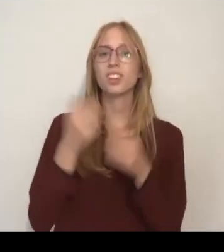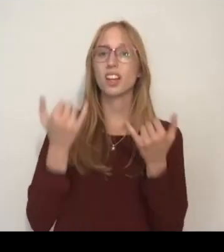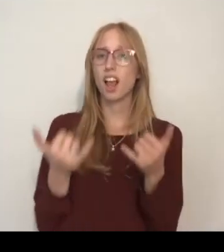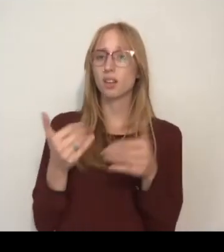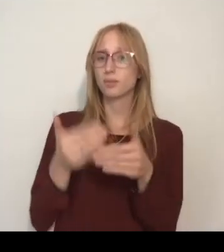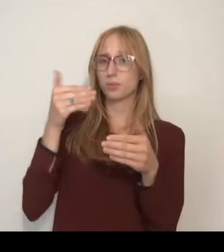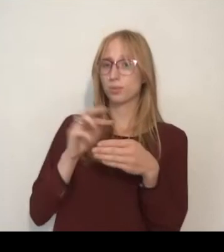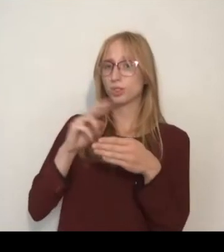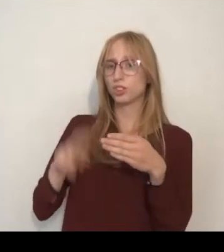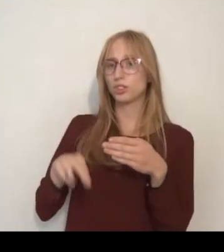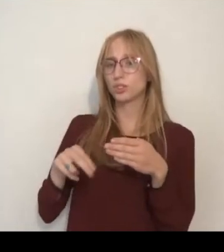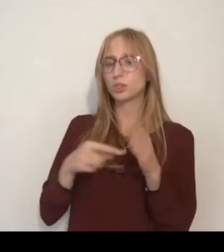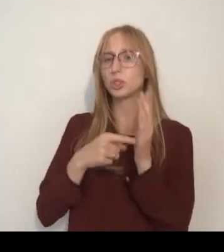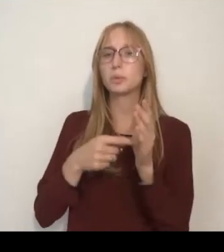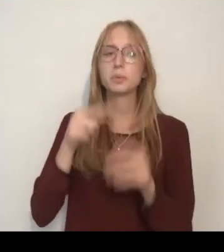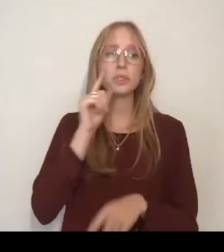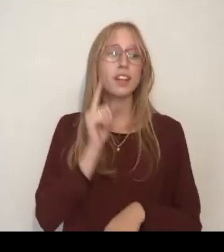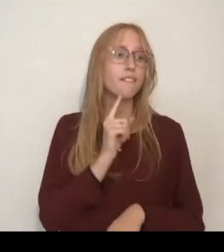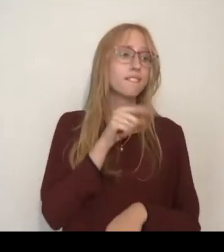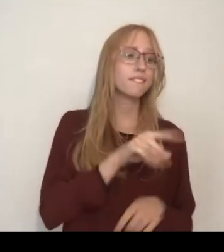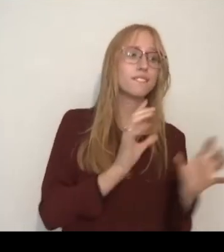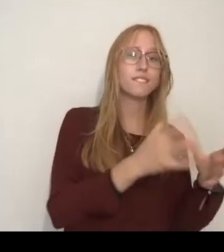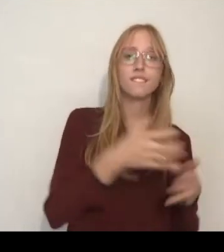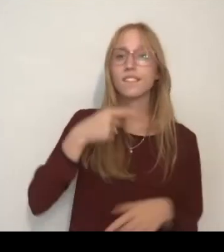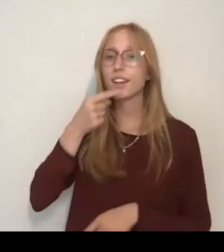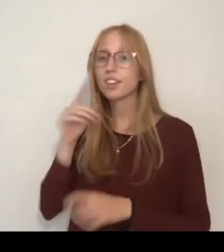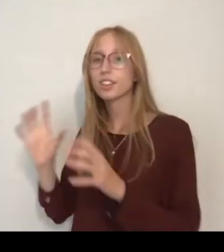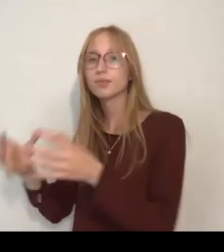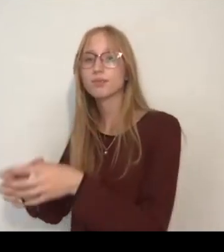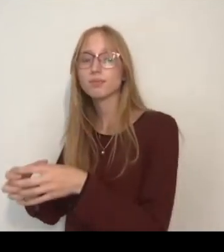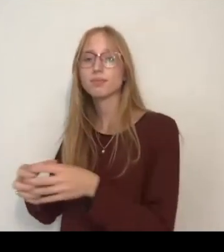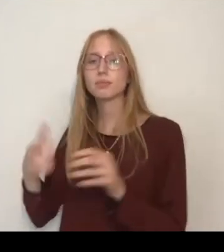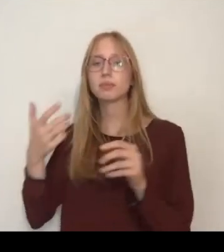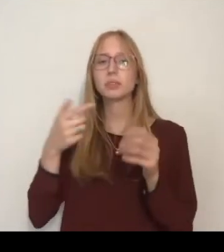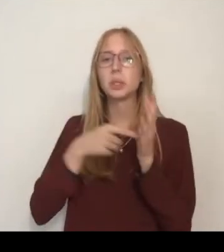To summarize, the preliminary results that we have at the moment do not show much variance